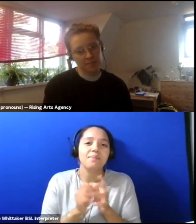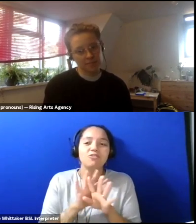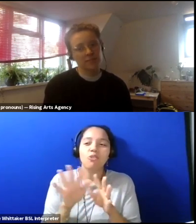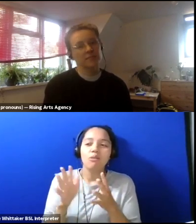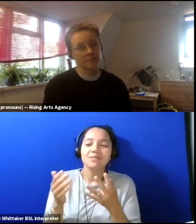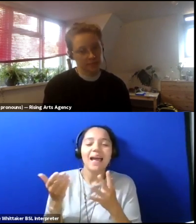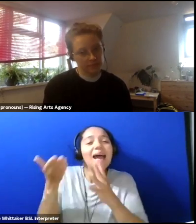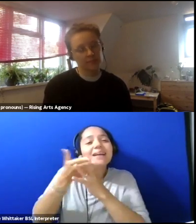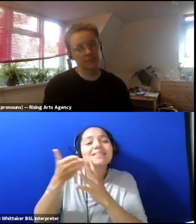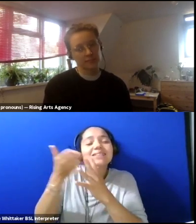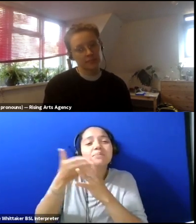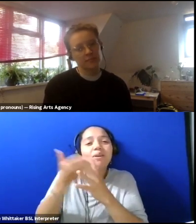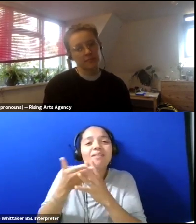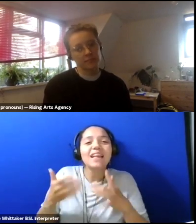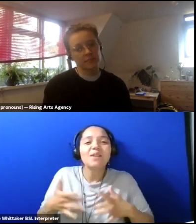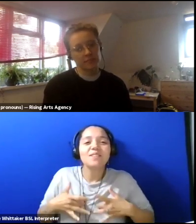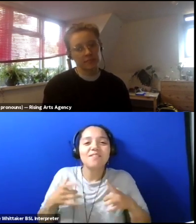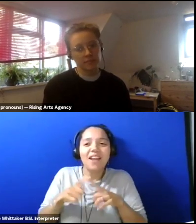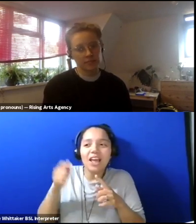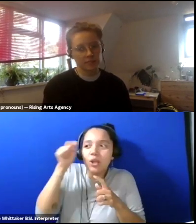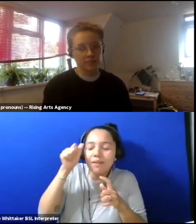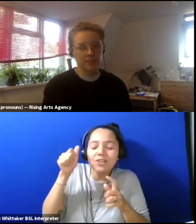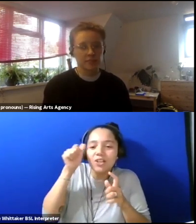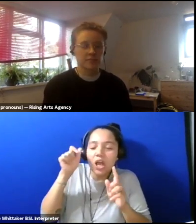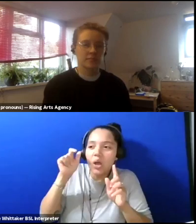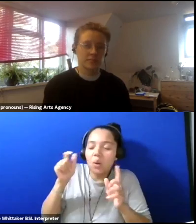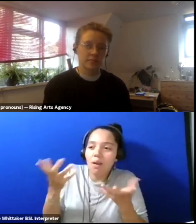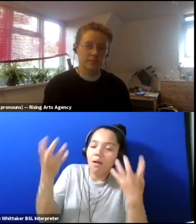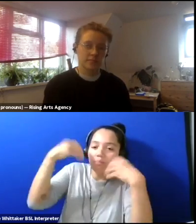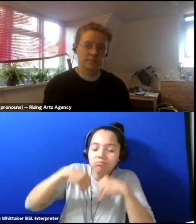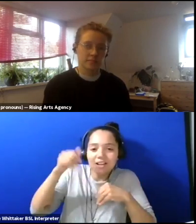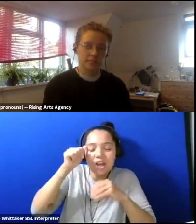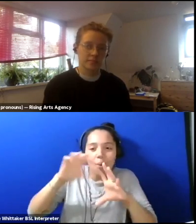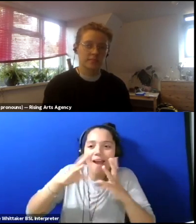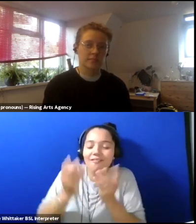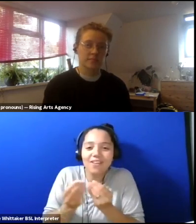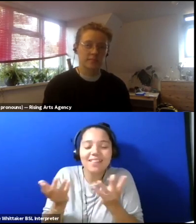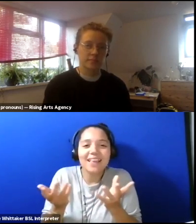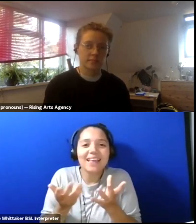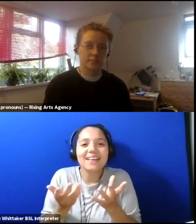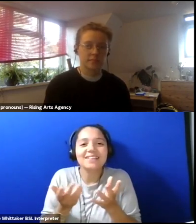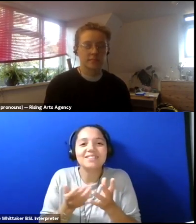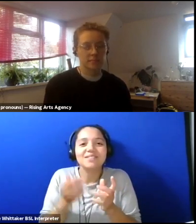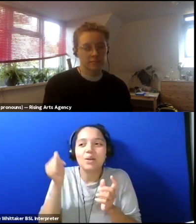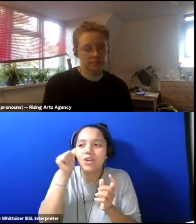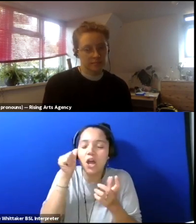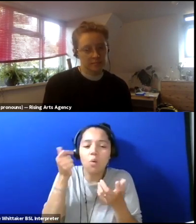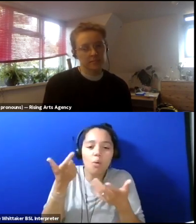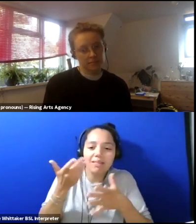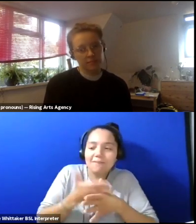so accessible because you felt like you had to know all these things without- like, you had to know these functionings.